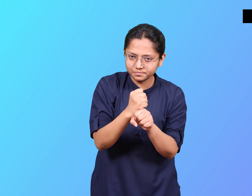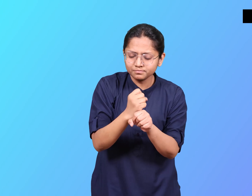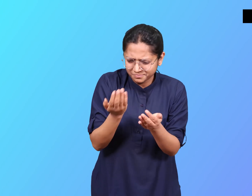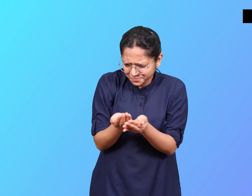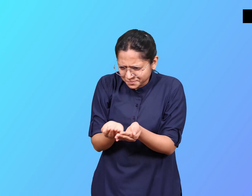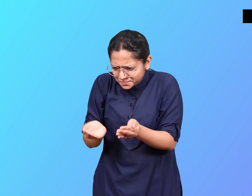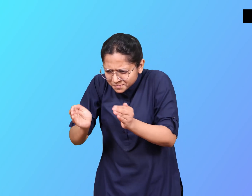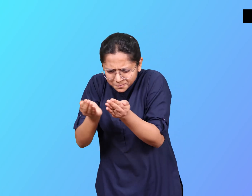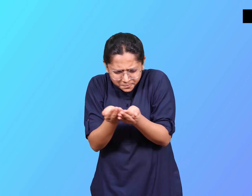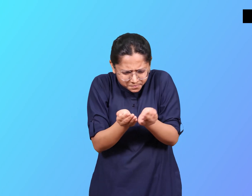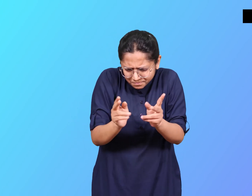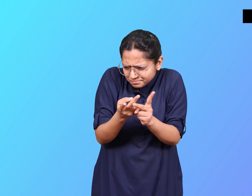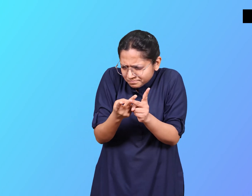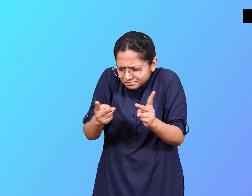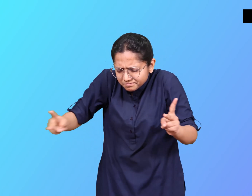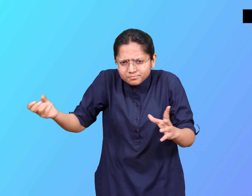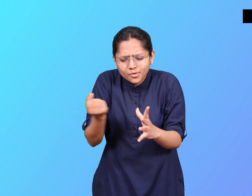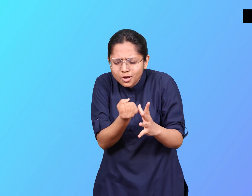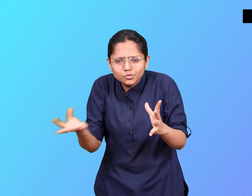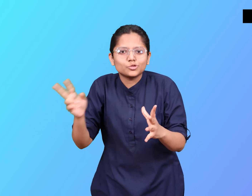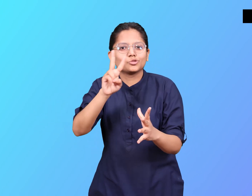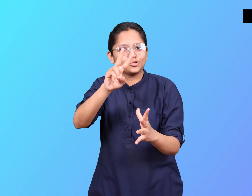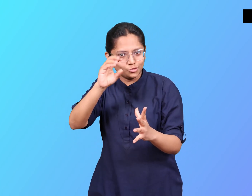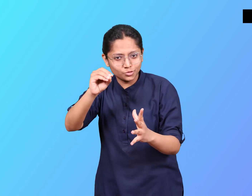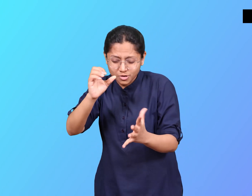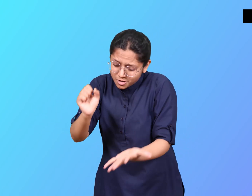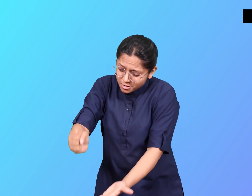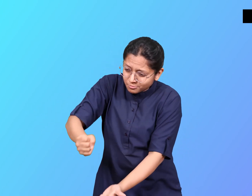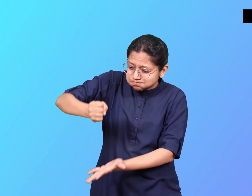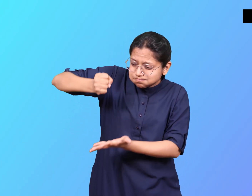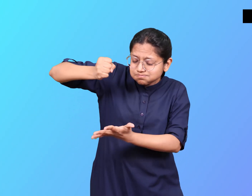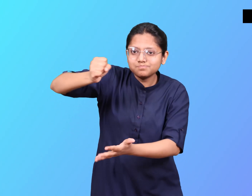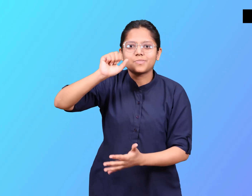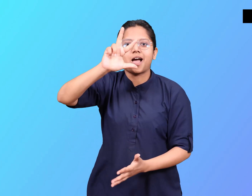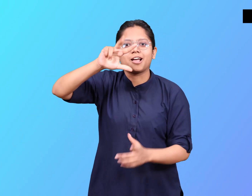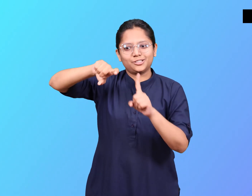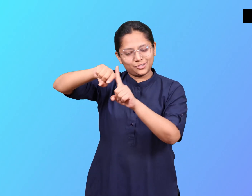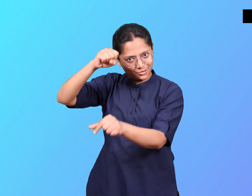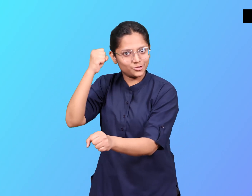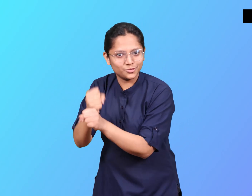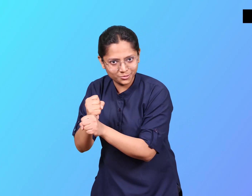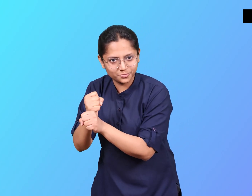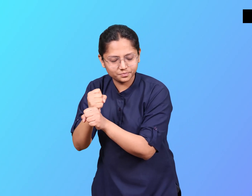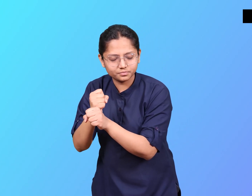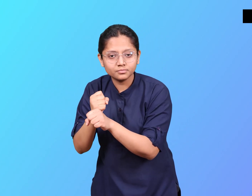And I gave them 20 gold bowls. The bowls weighed more than 8 kilogrammes.